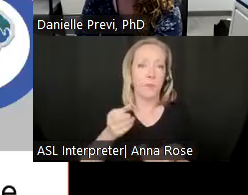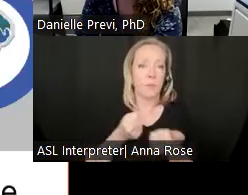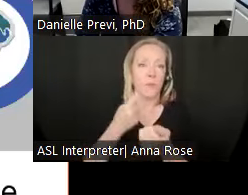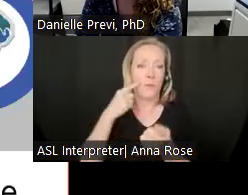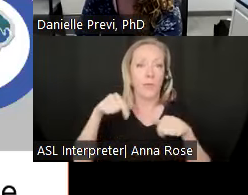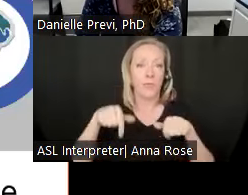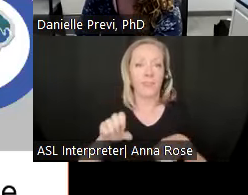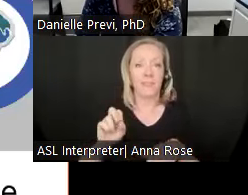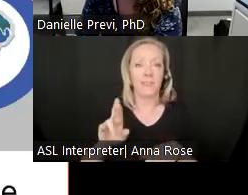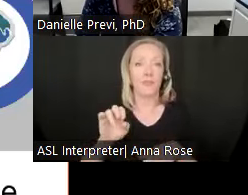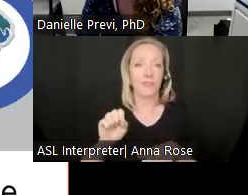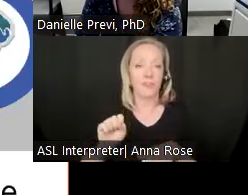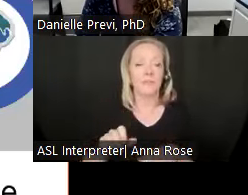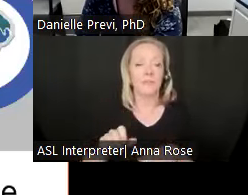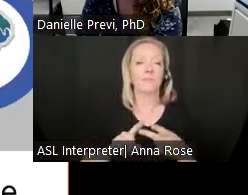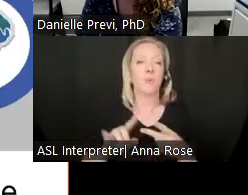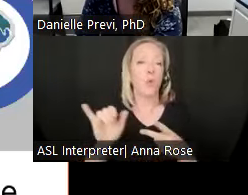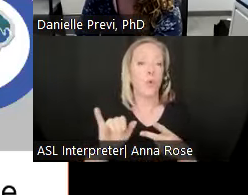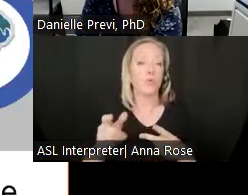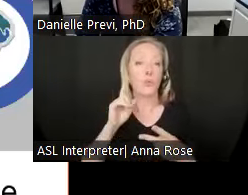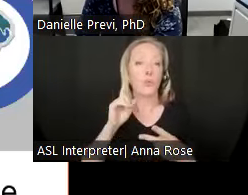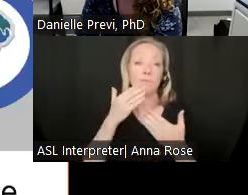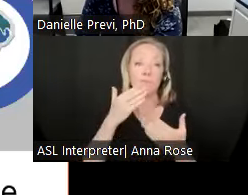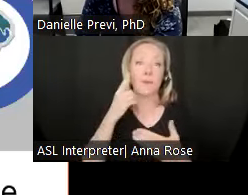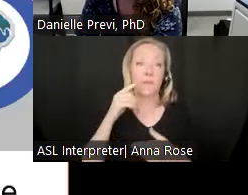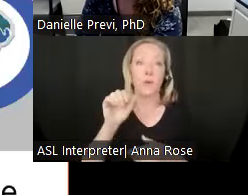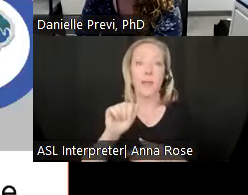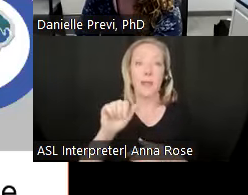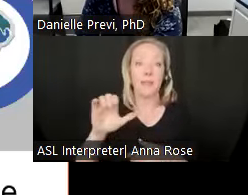Additionally, we're grateful for our AACN and colleagues for their sponsorship and wanted